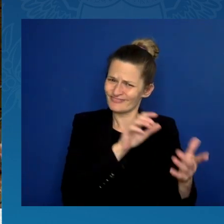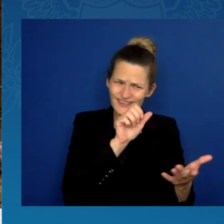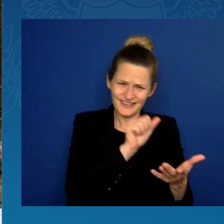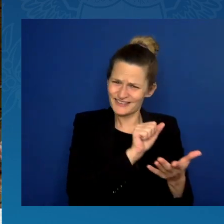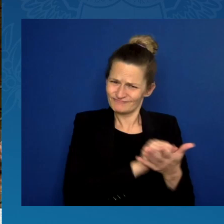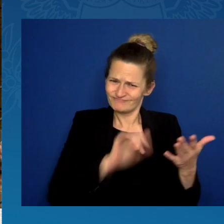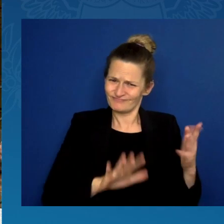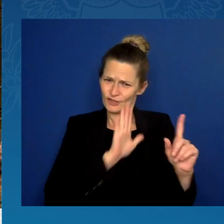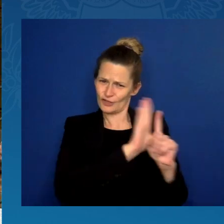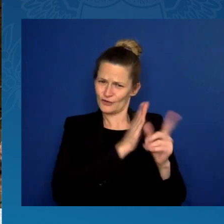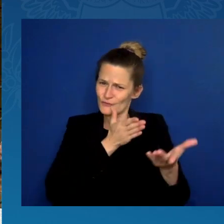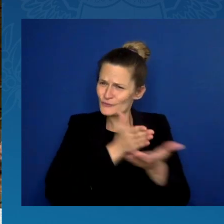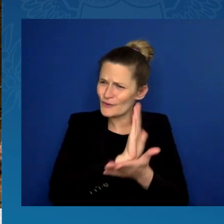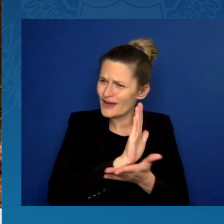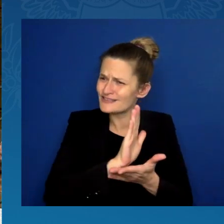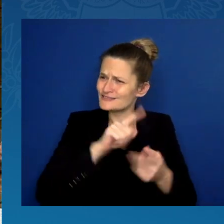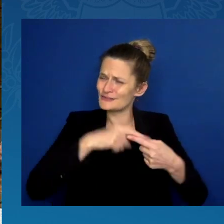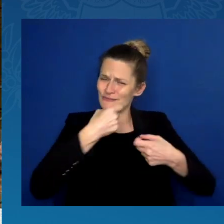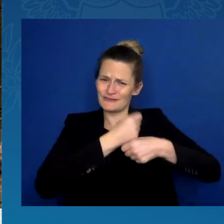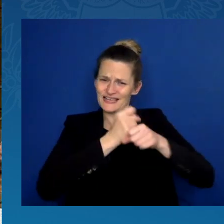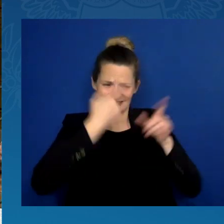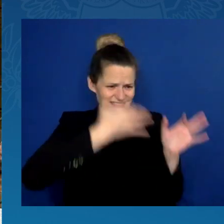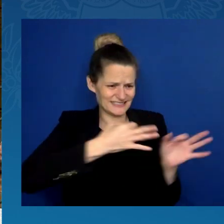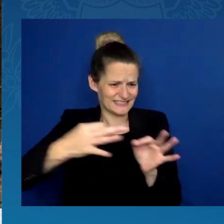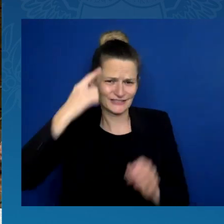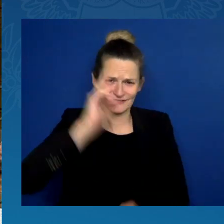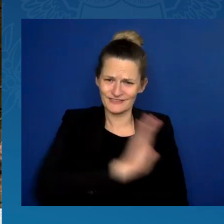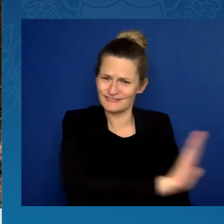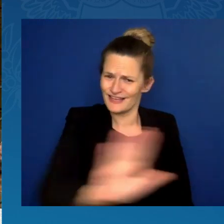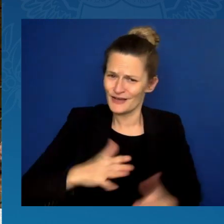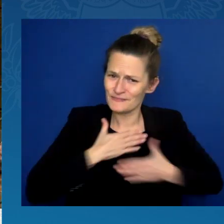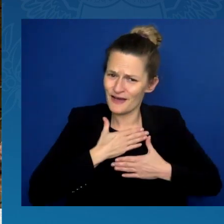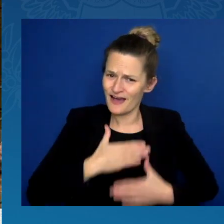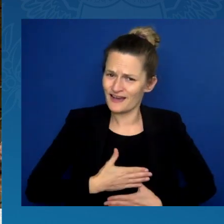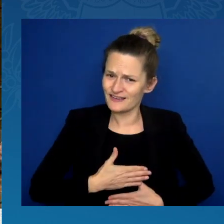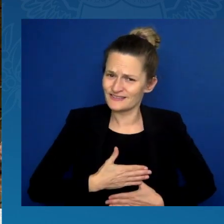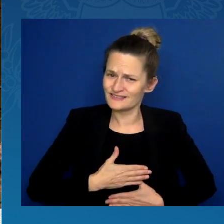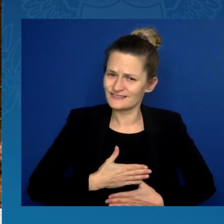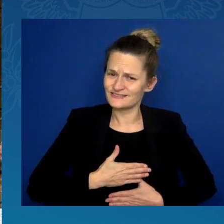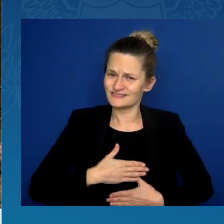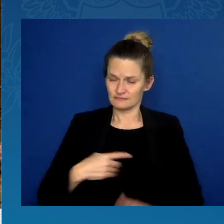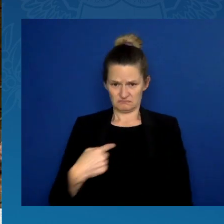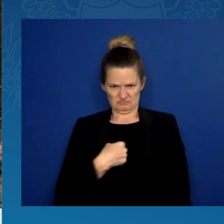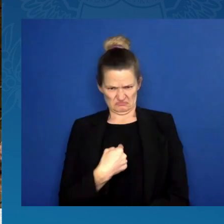I am Catholic. So I understand religious objections to abortion.